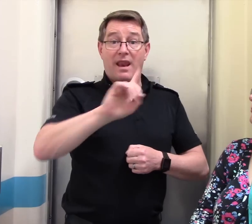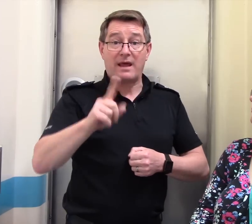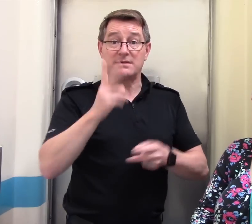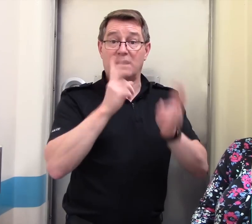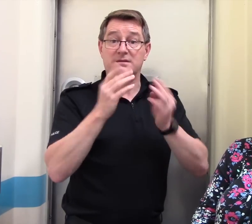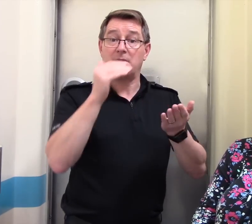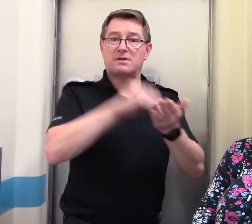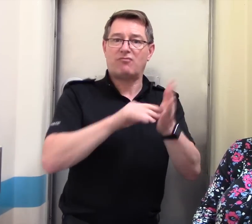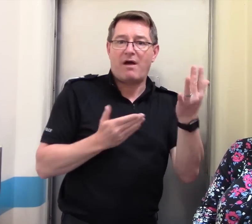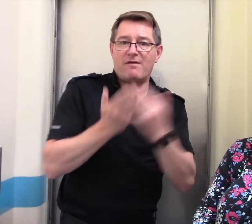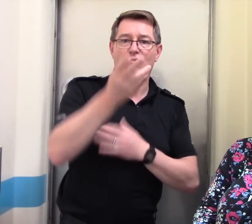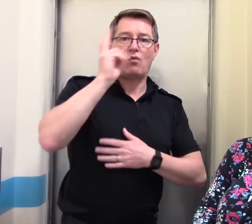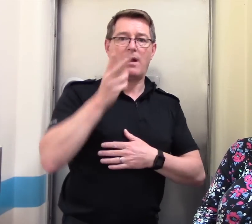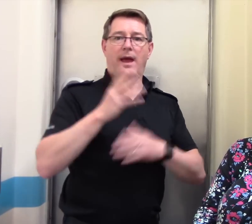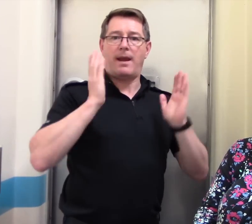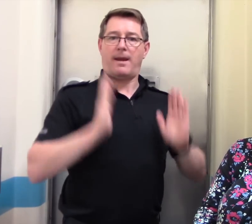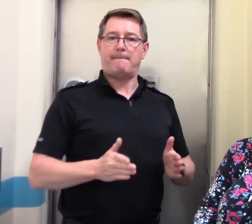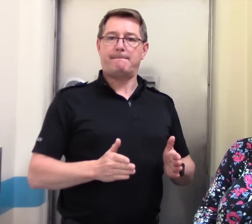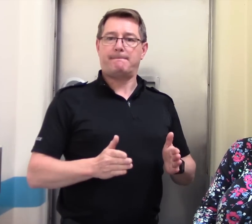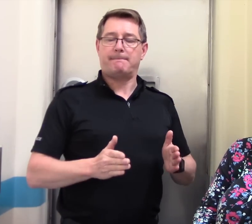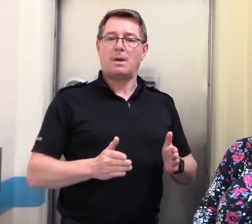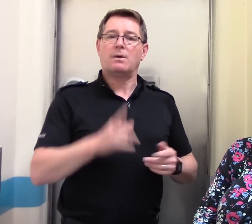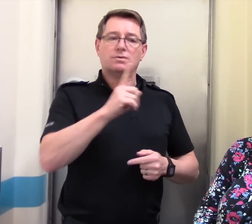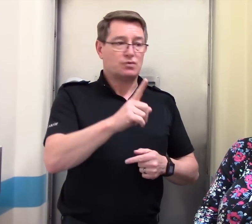when the interpreter arrives, they'll go through it again.